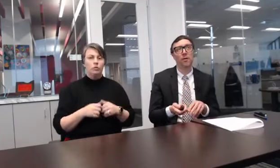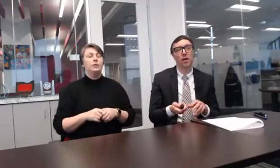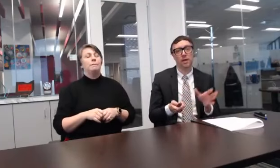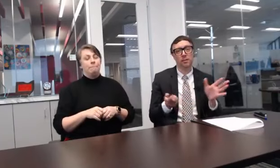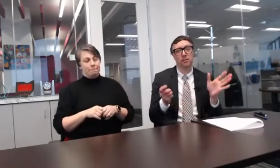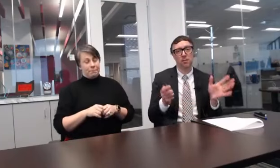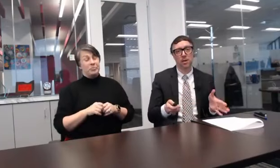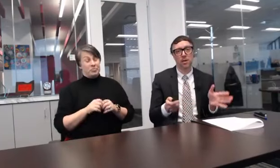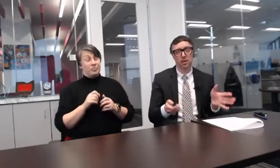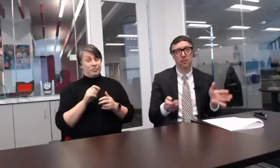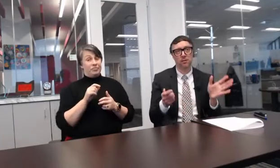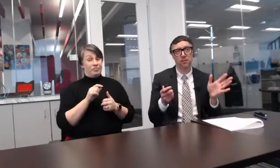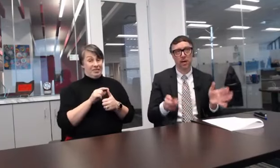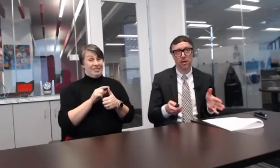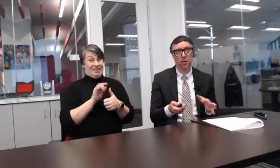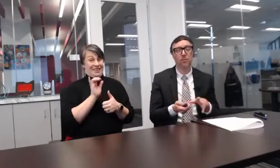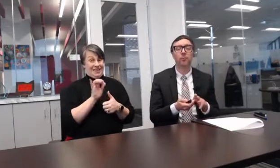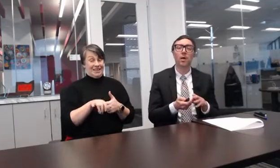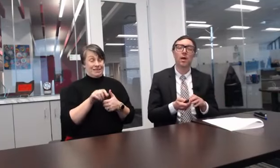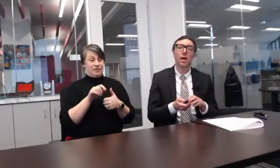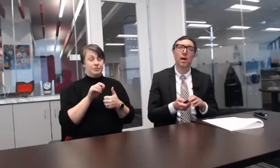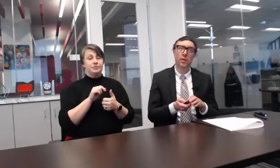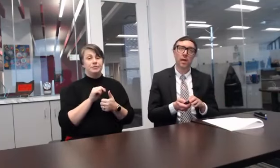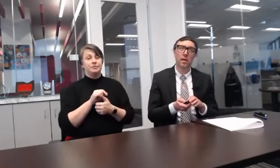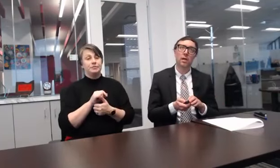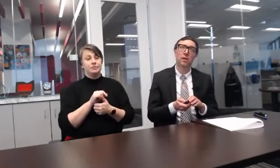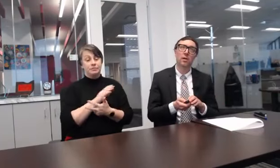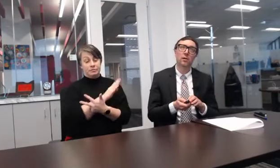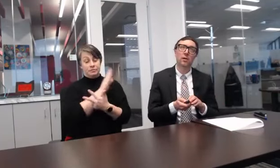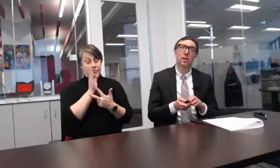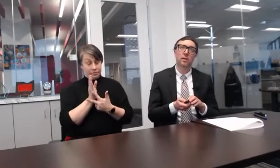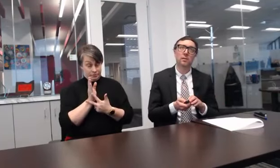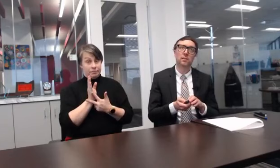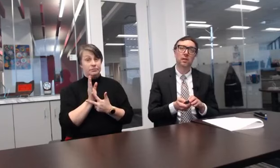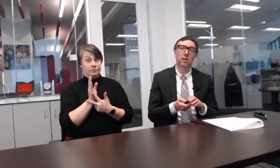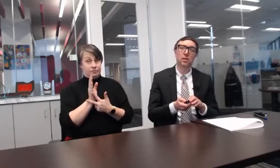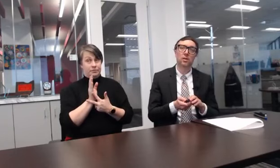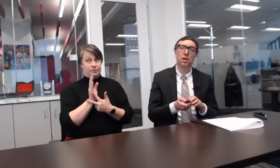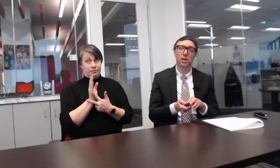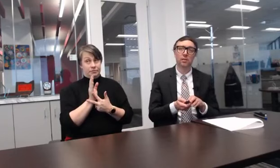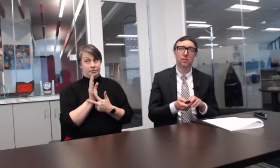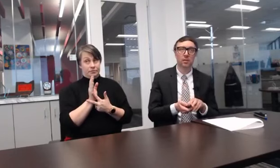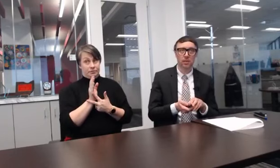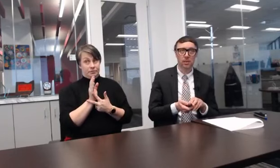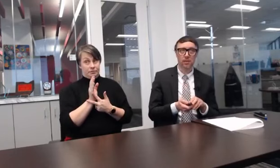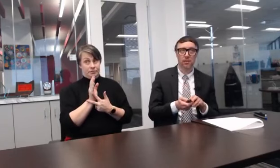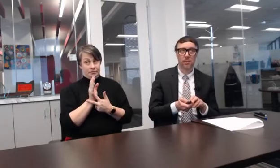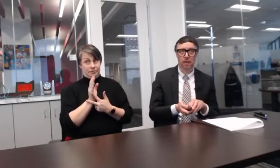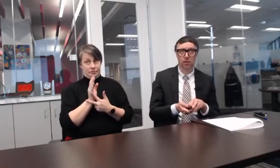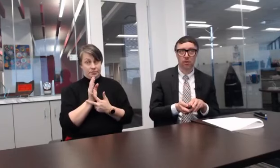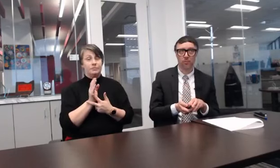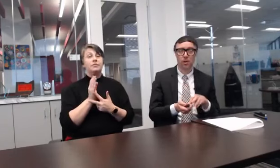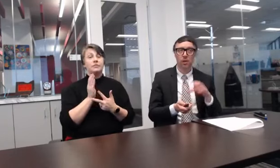That is the Immediate Needs category. And then there is the Current Needs category.